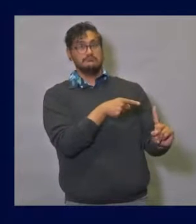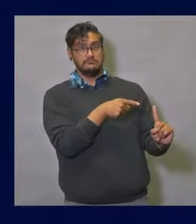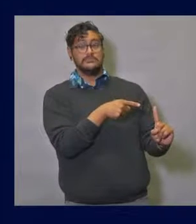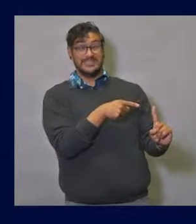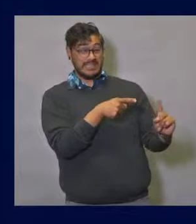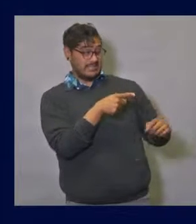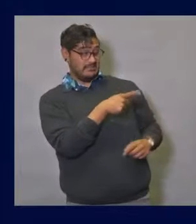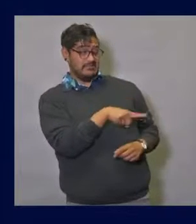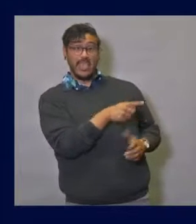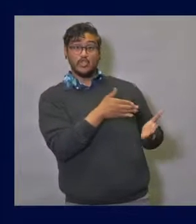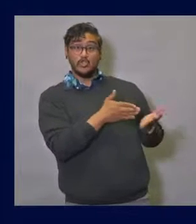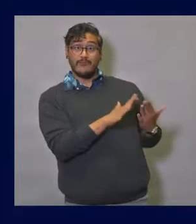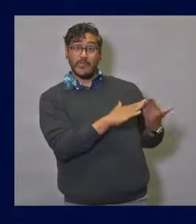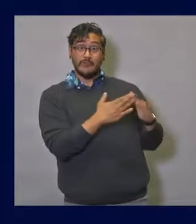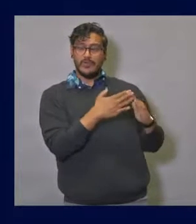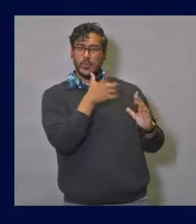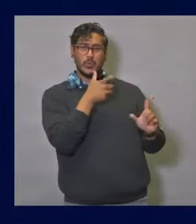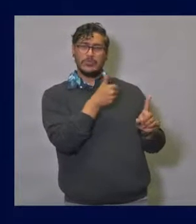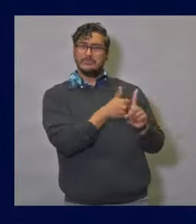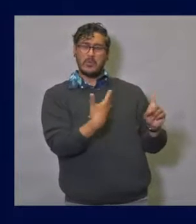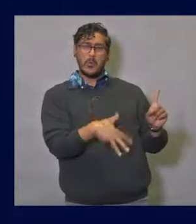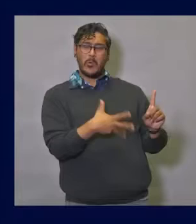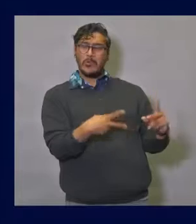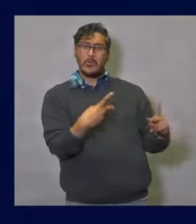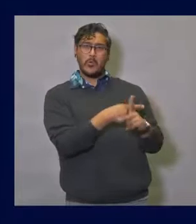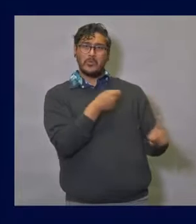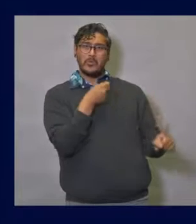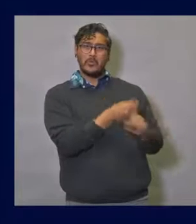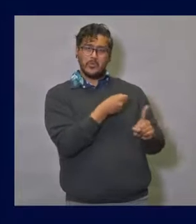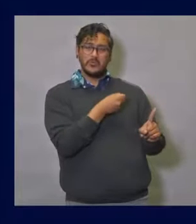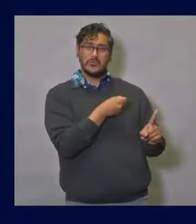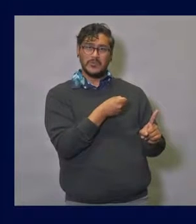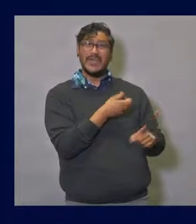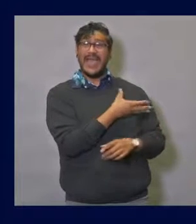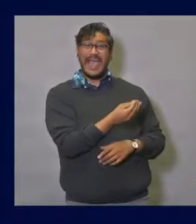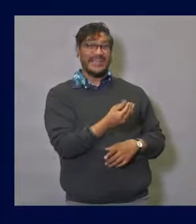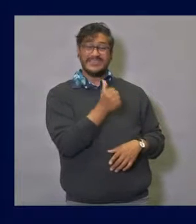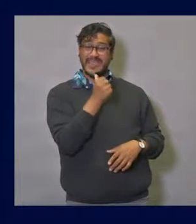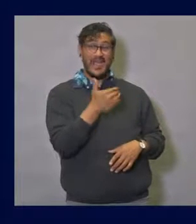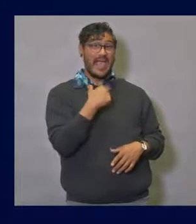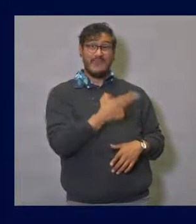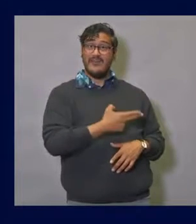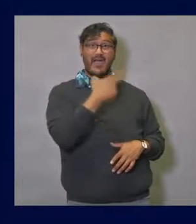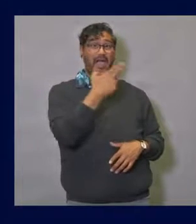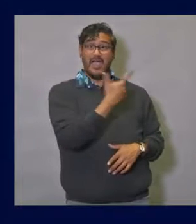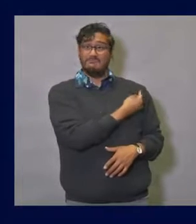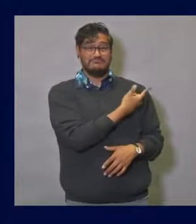LA COUNTY. AS THEY SERVE COMMUNITIES THAT ARE HARDEST HIT BY THE PANDEMIC